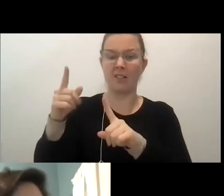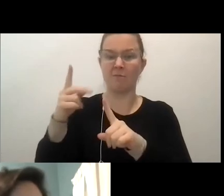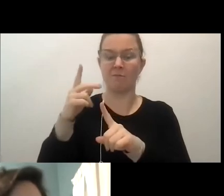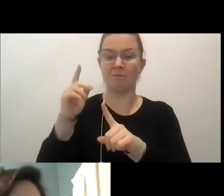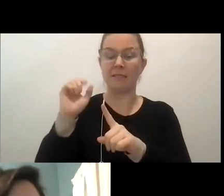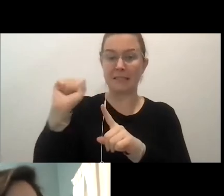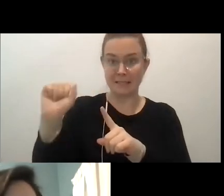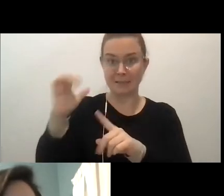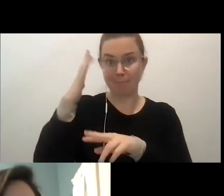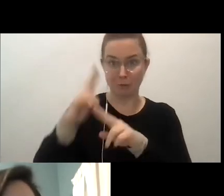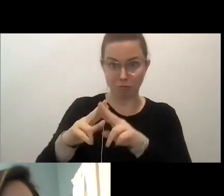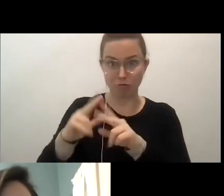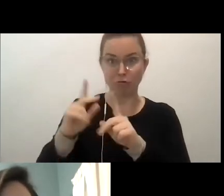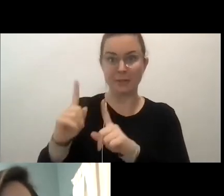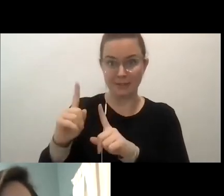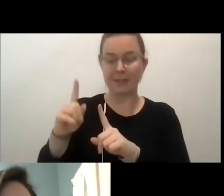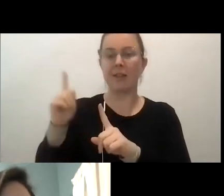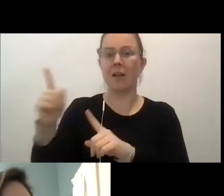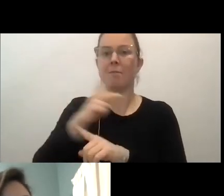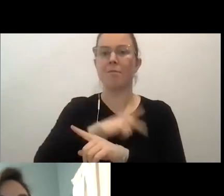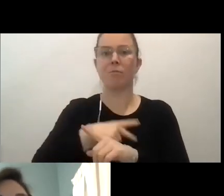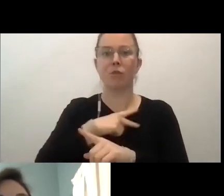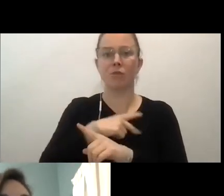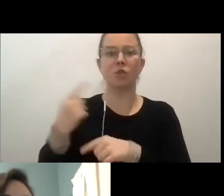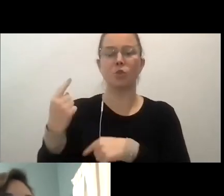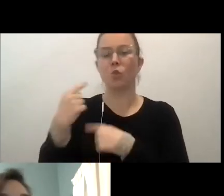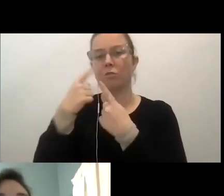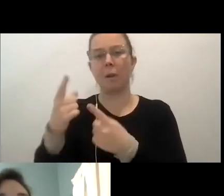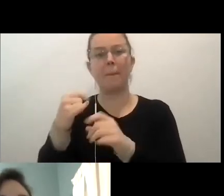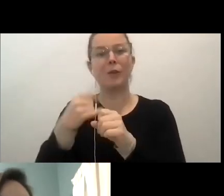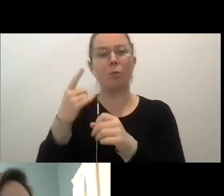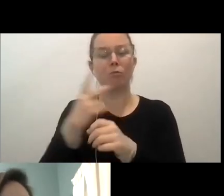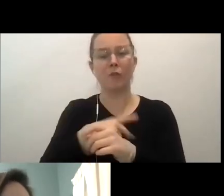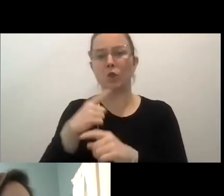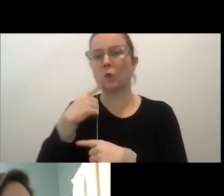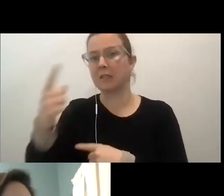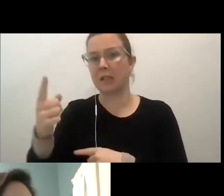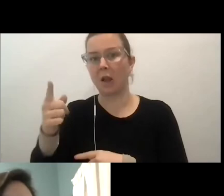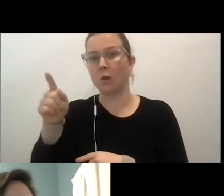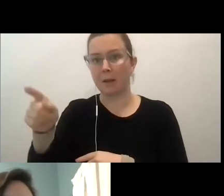got the ill advice of a medical professional, who was like "you have a choice: you can either